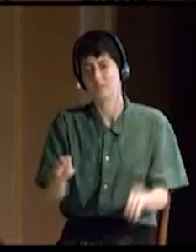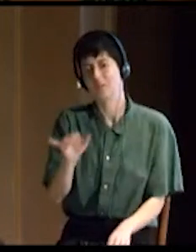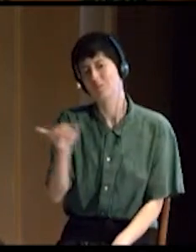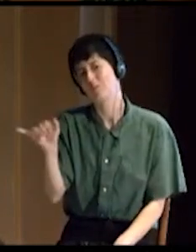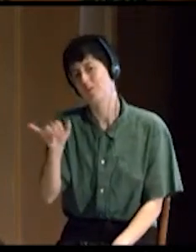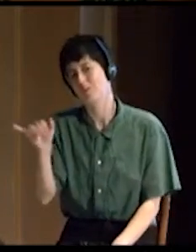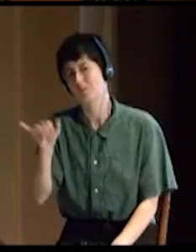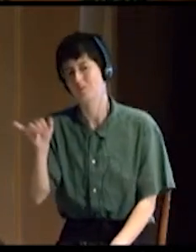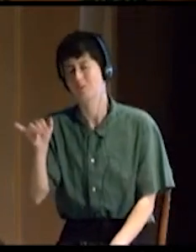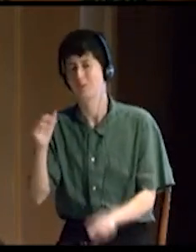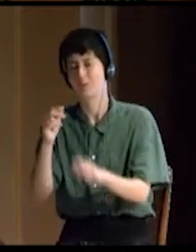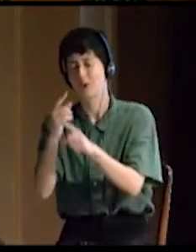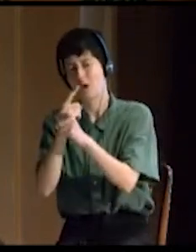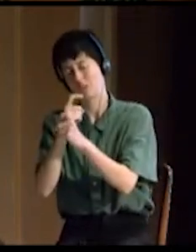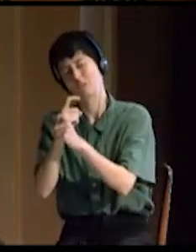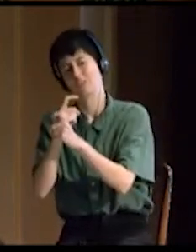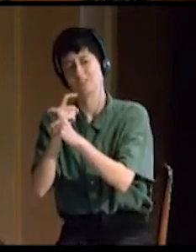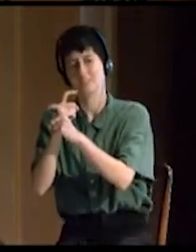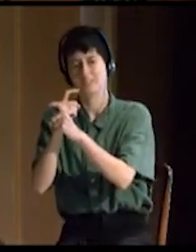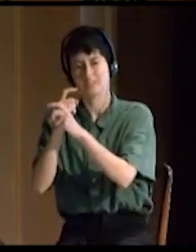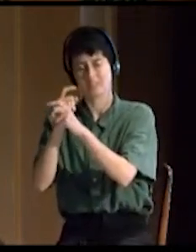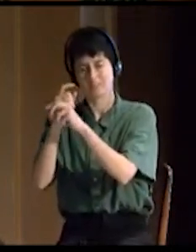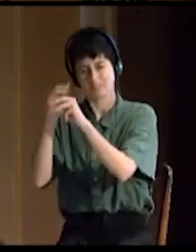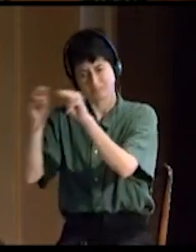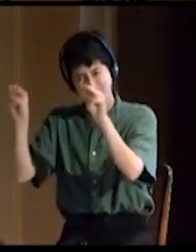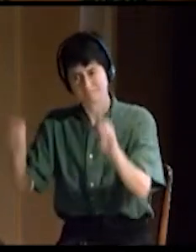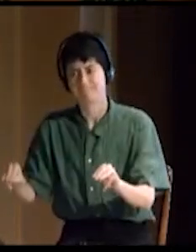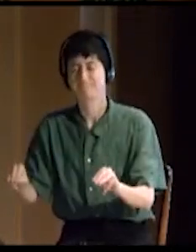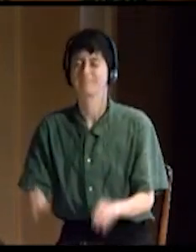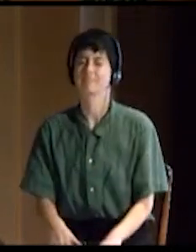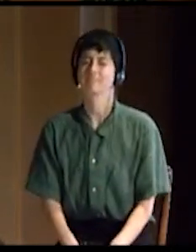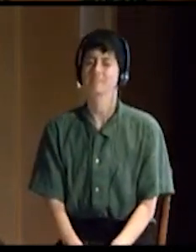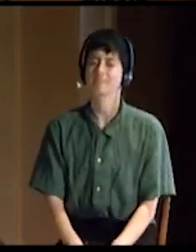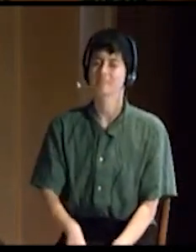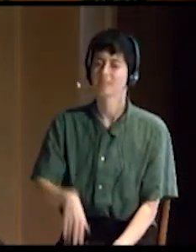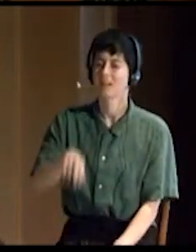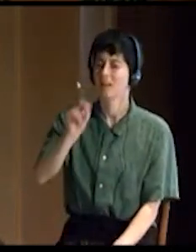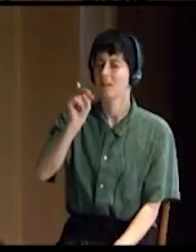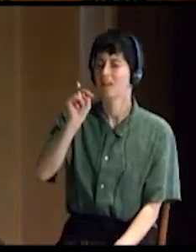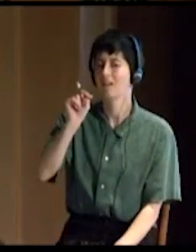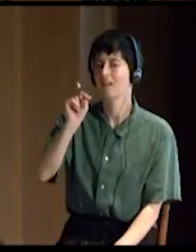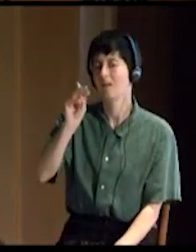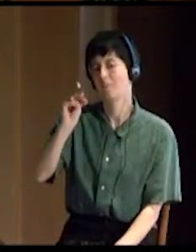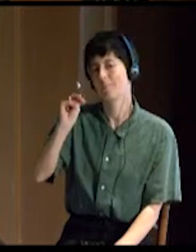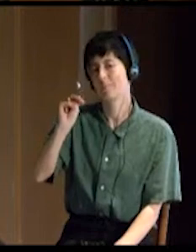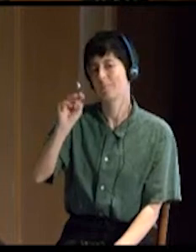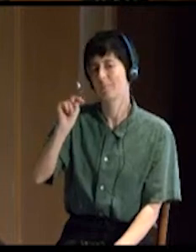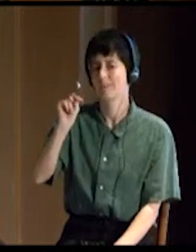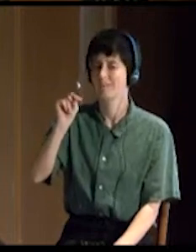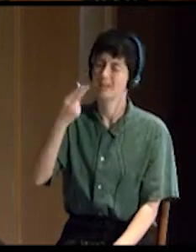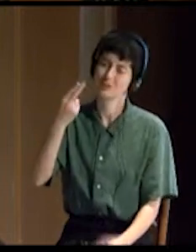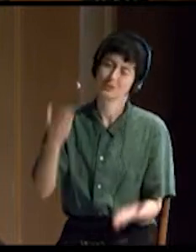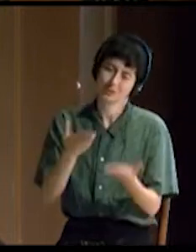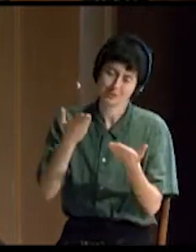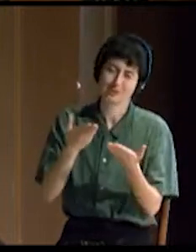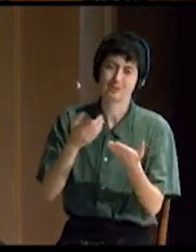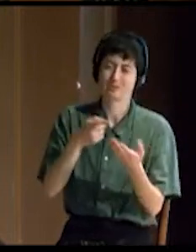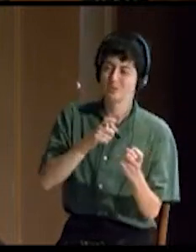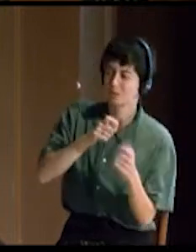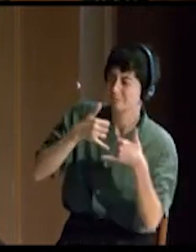the Peter Buck Postdoctoral Fellowship here at the NMNH, where she furthered her investigations into collections-based research